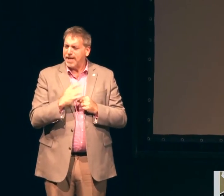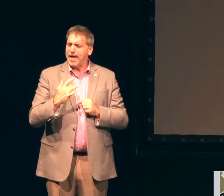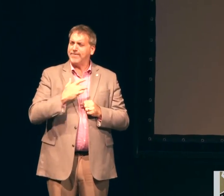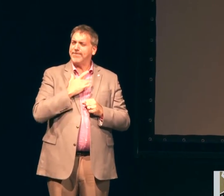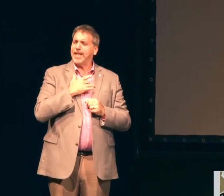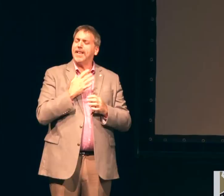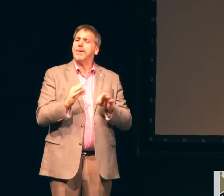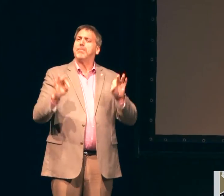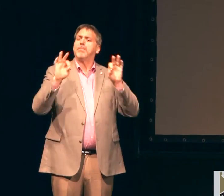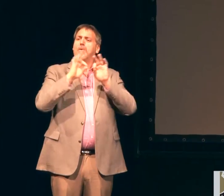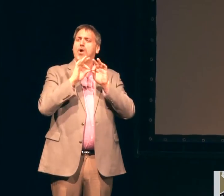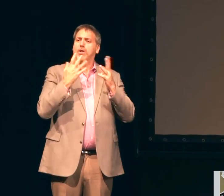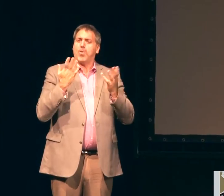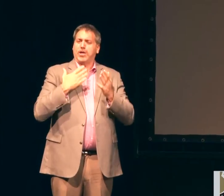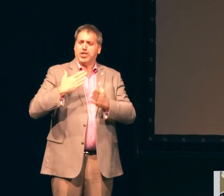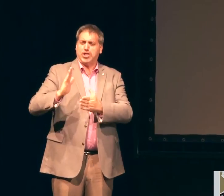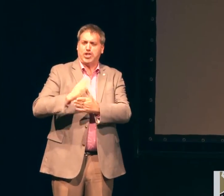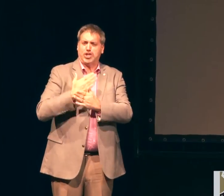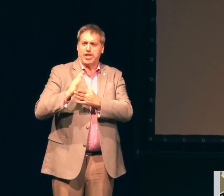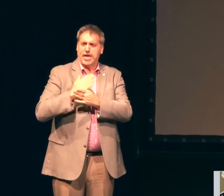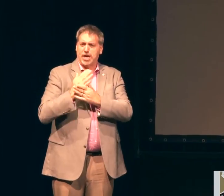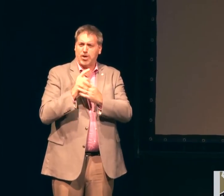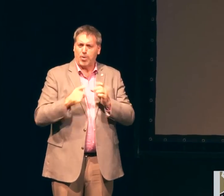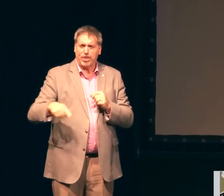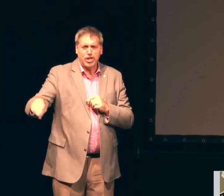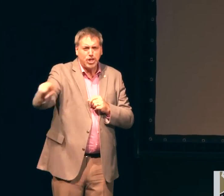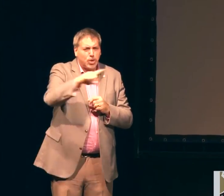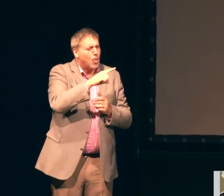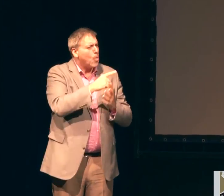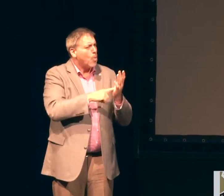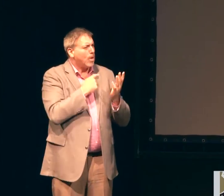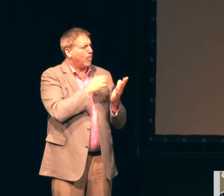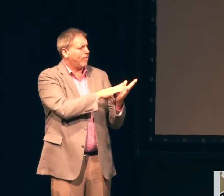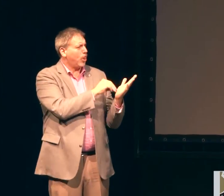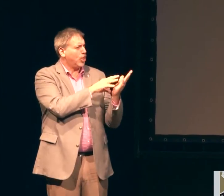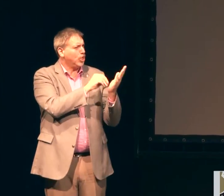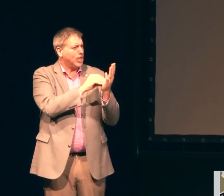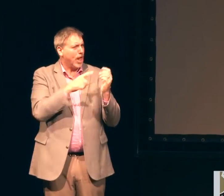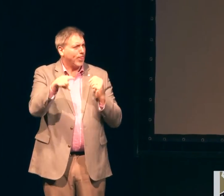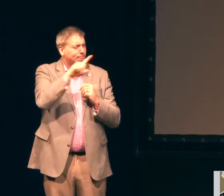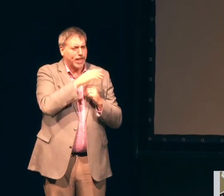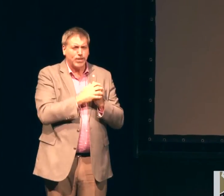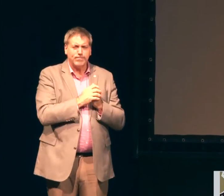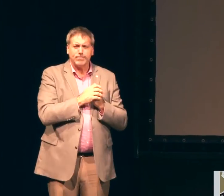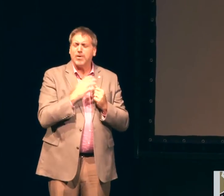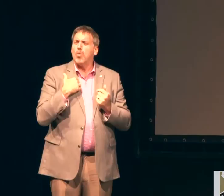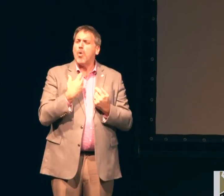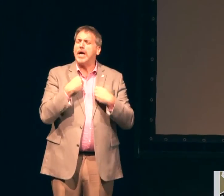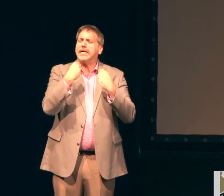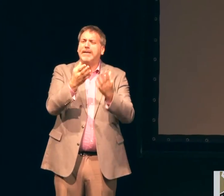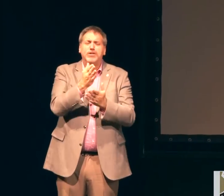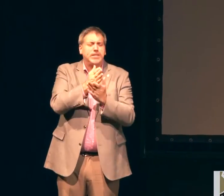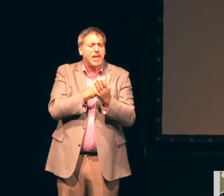the last four and I feel it's important to share with you what I have learned out there in all of